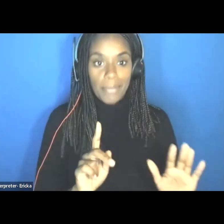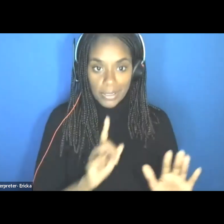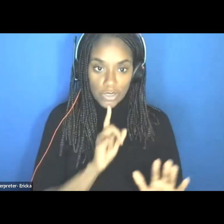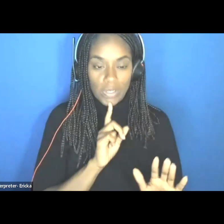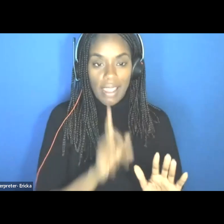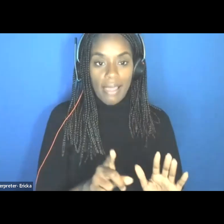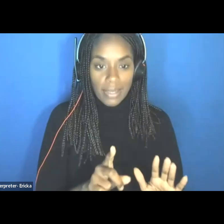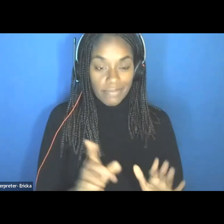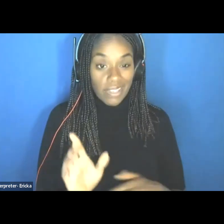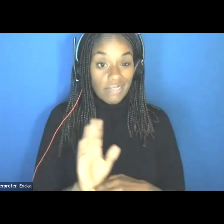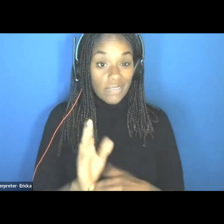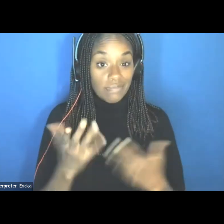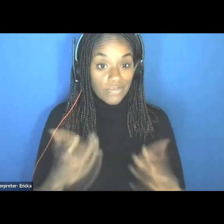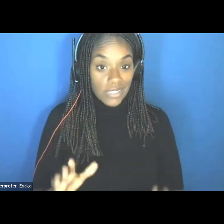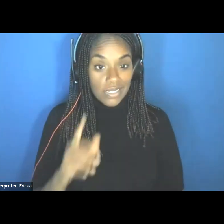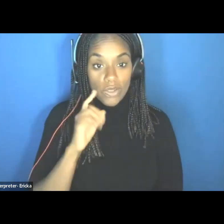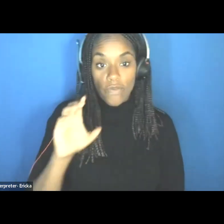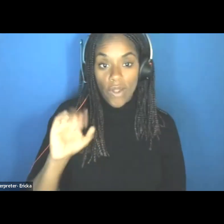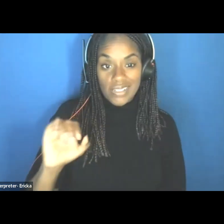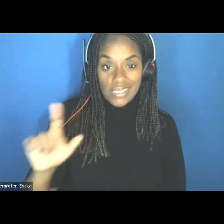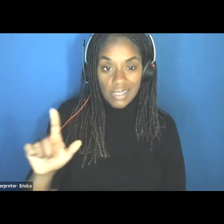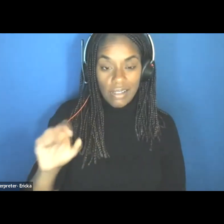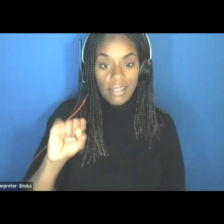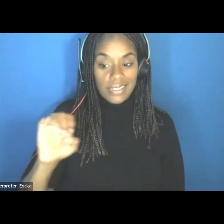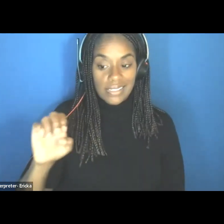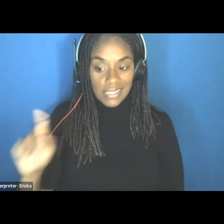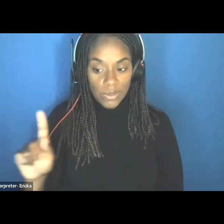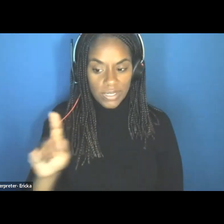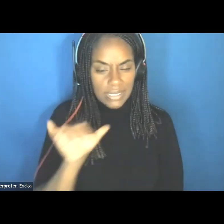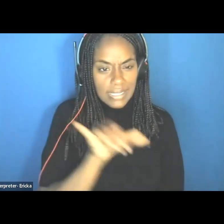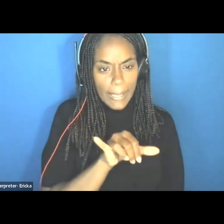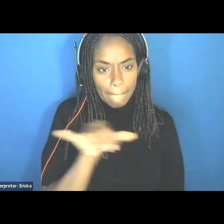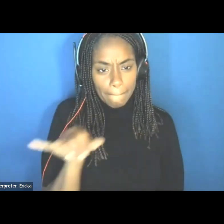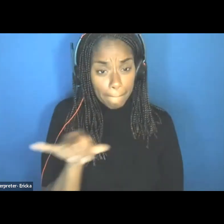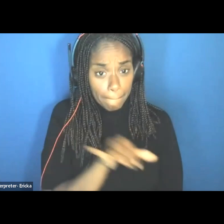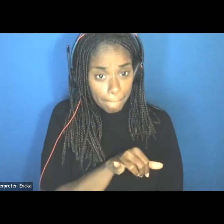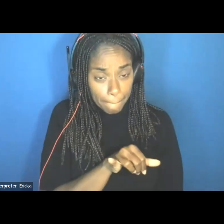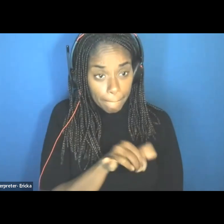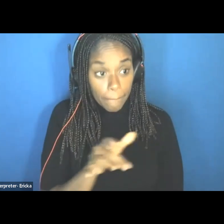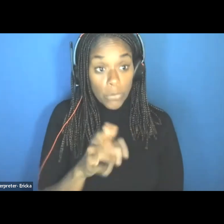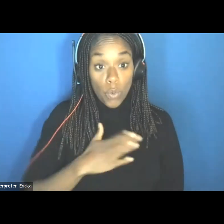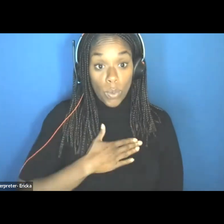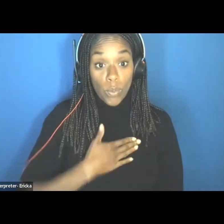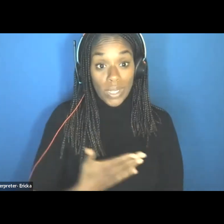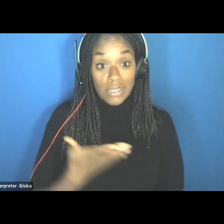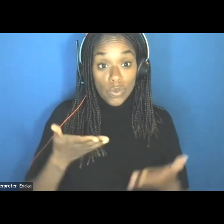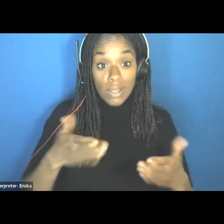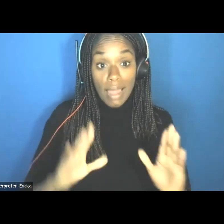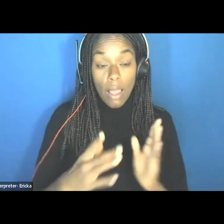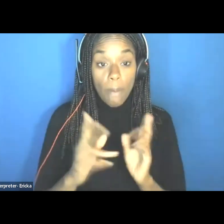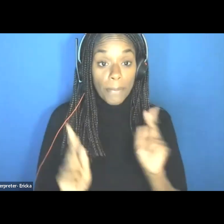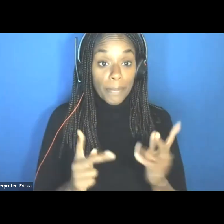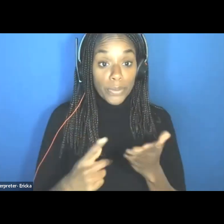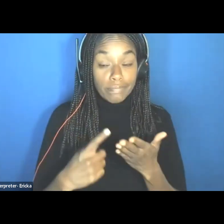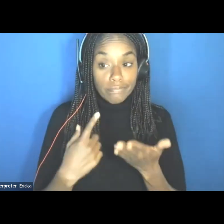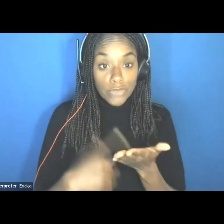And the video ended there.